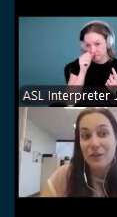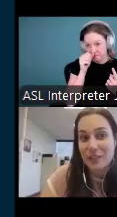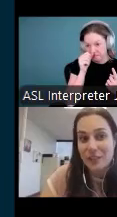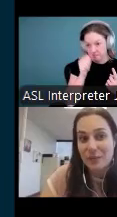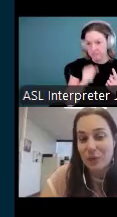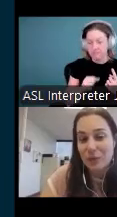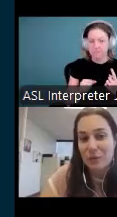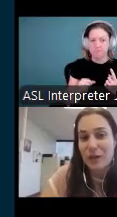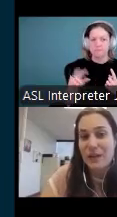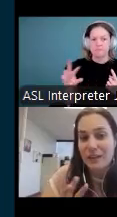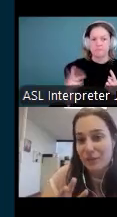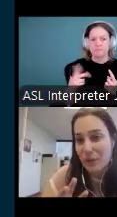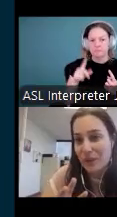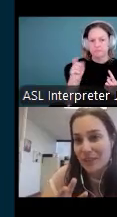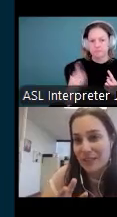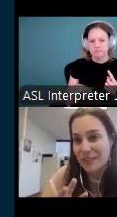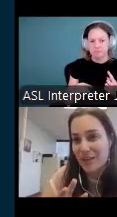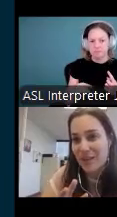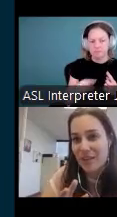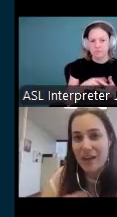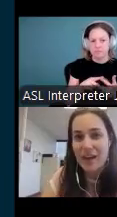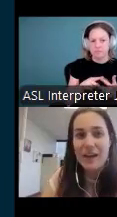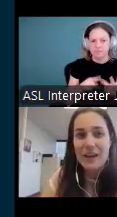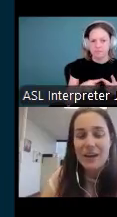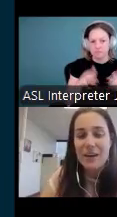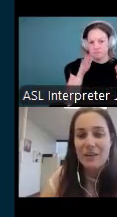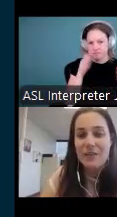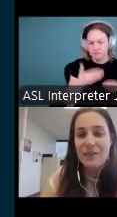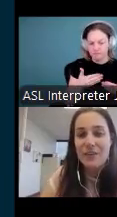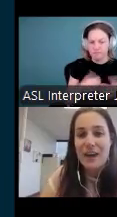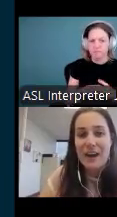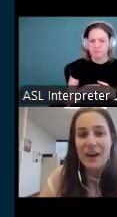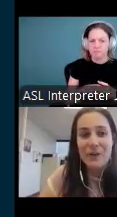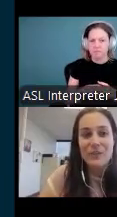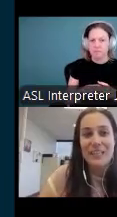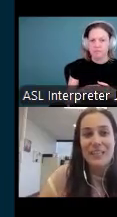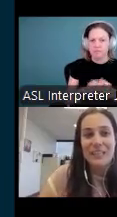question, Bolton point, kind of focuses on that of how to get